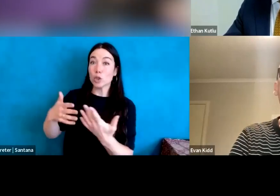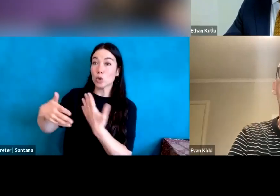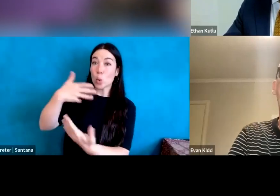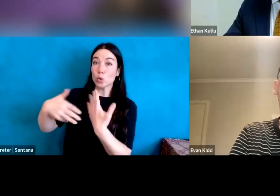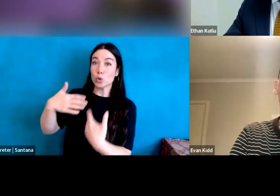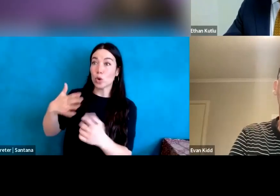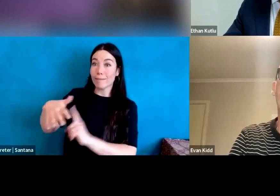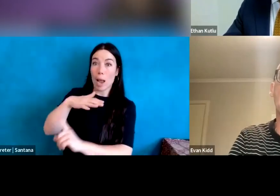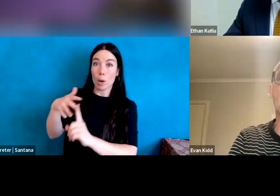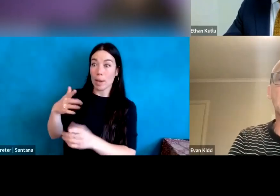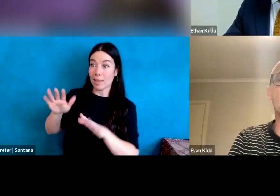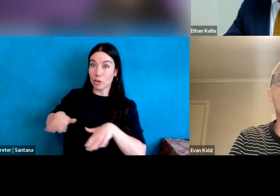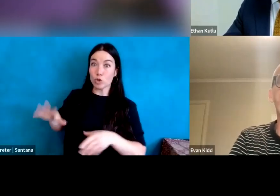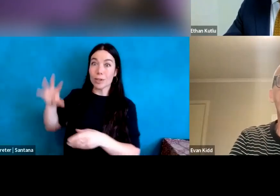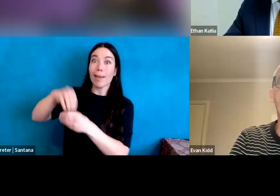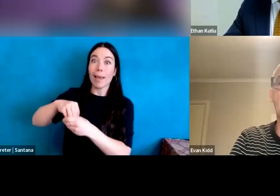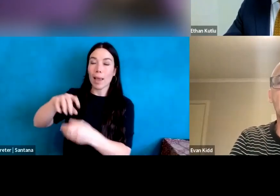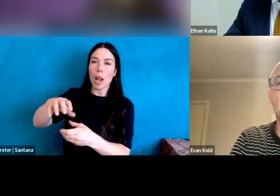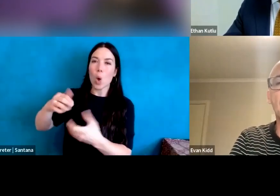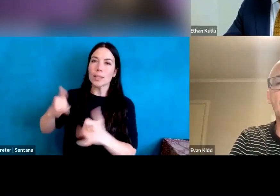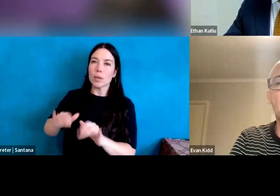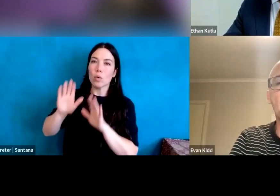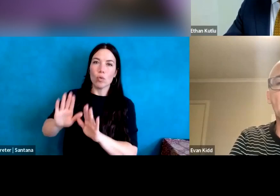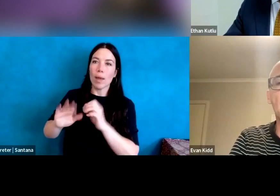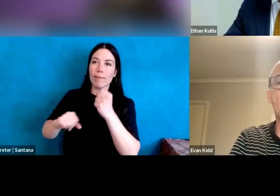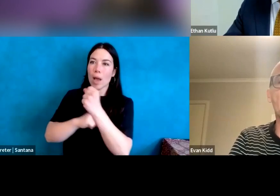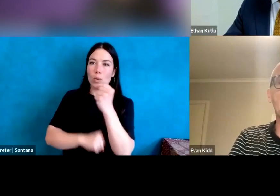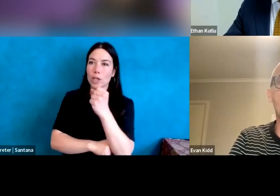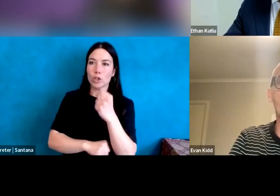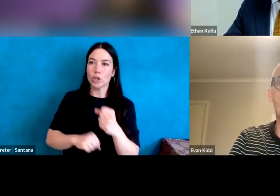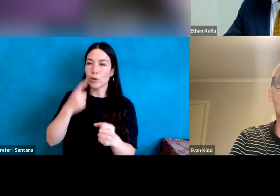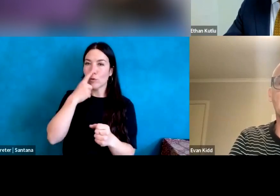are probably a really great foundation their early language development.